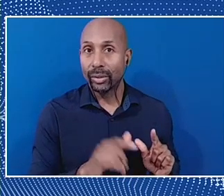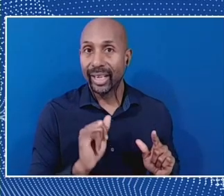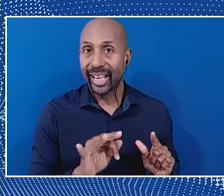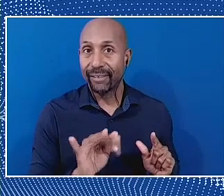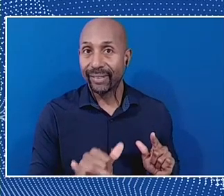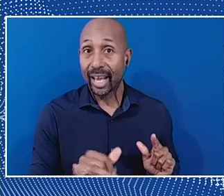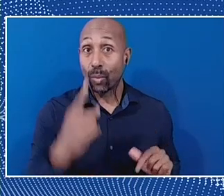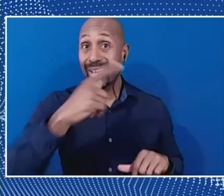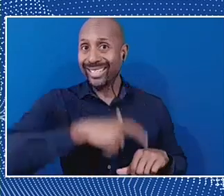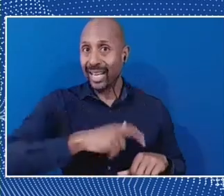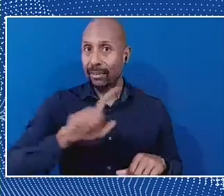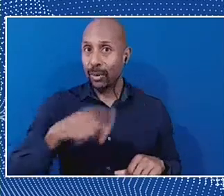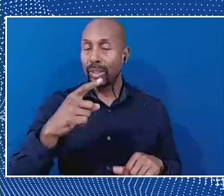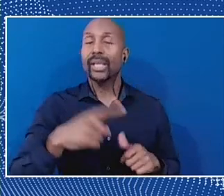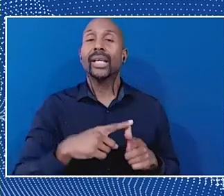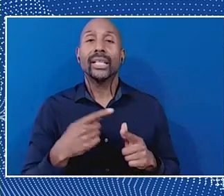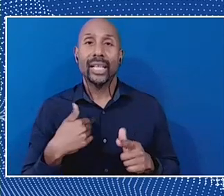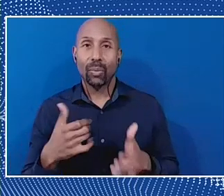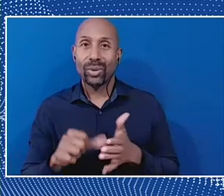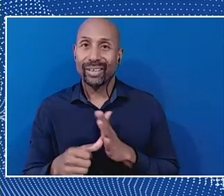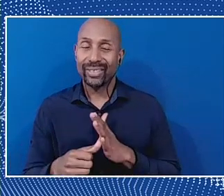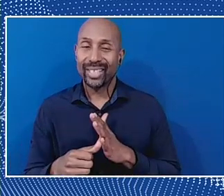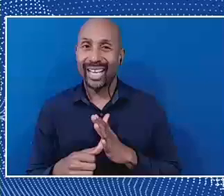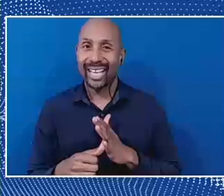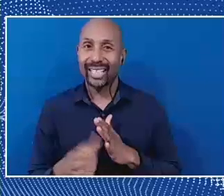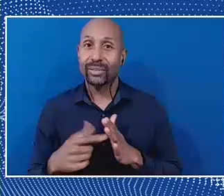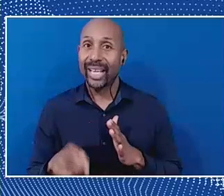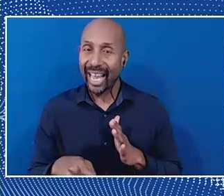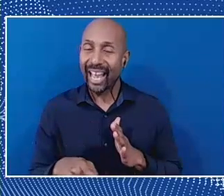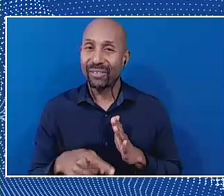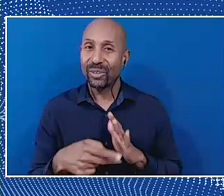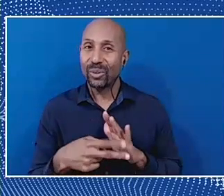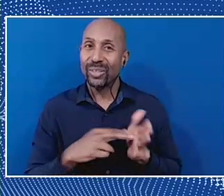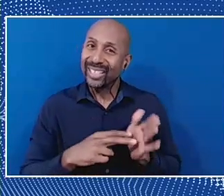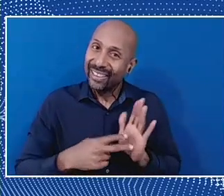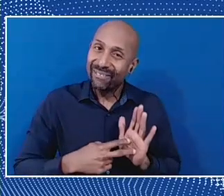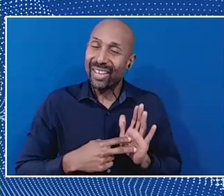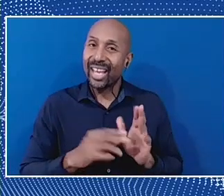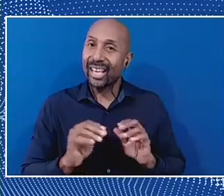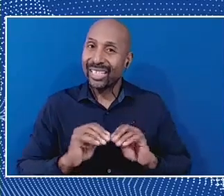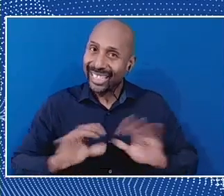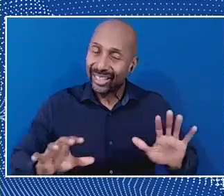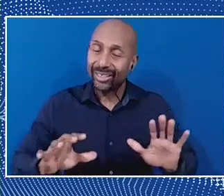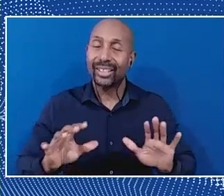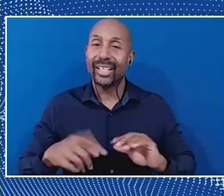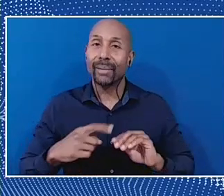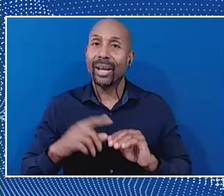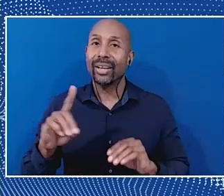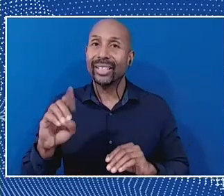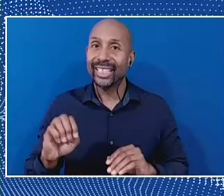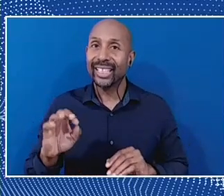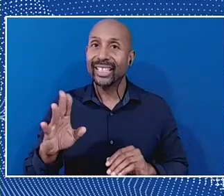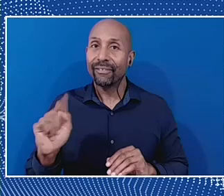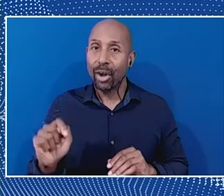really define the likelihood of default based on the borrowers variables and based on the borrowers hardship, without